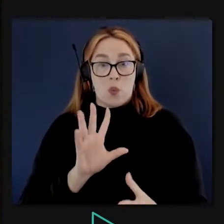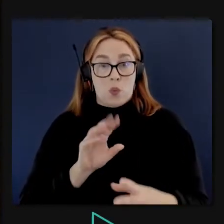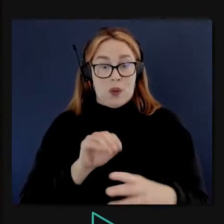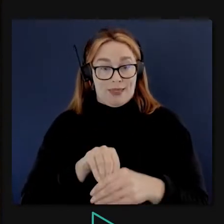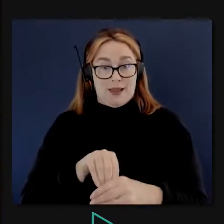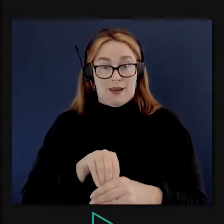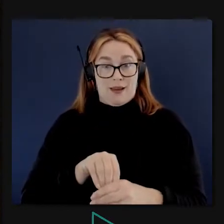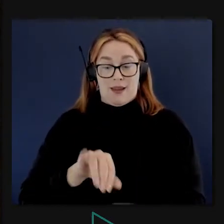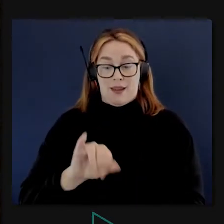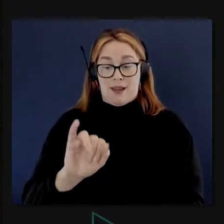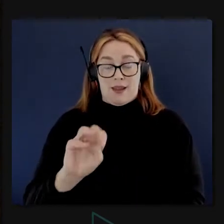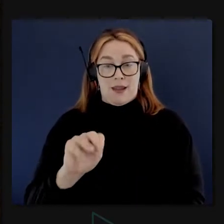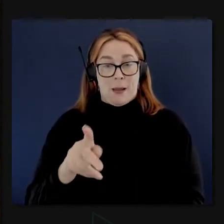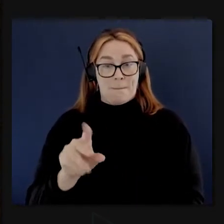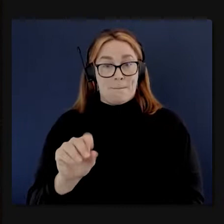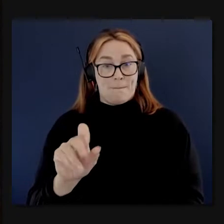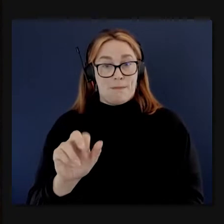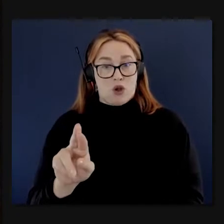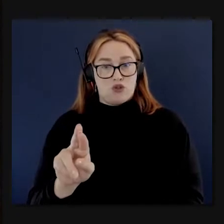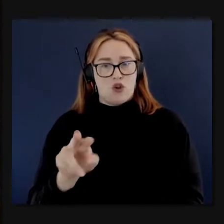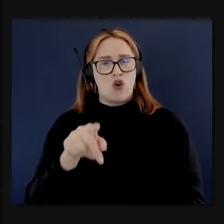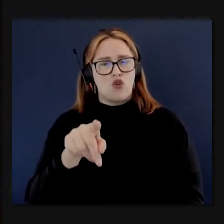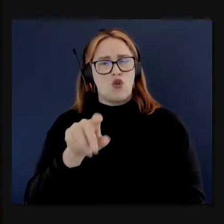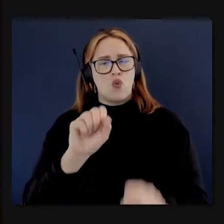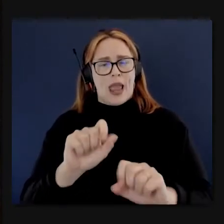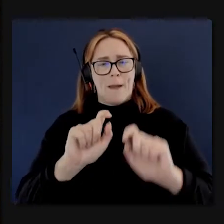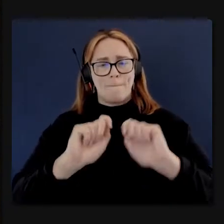With the imposter, you can project these kinds of objects